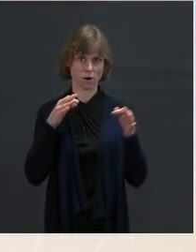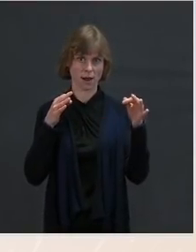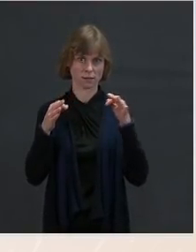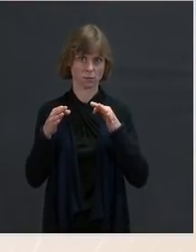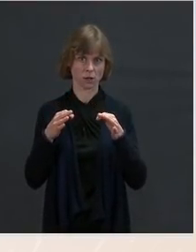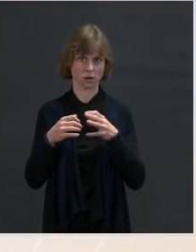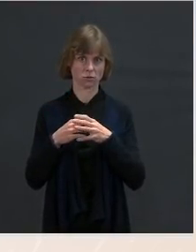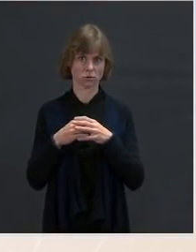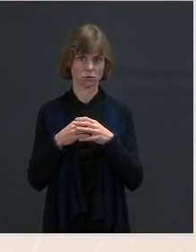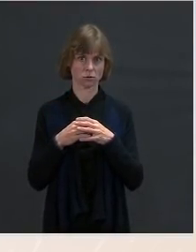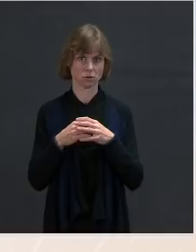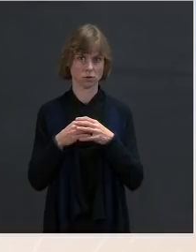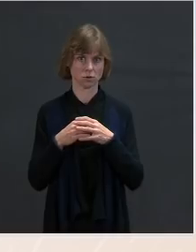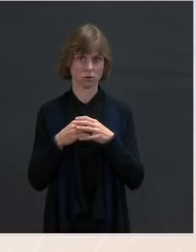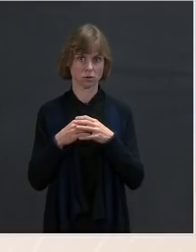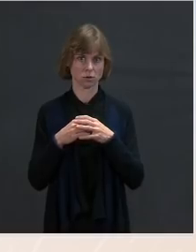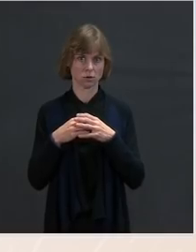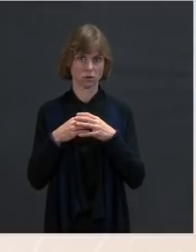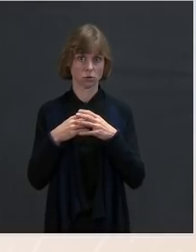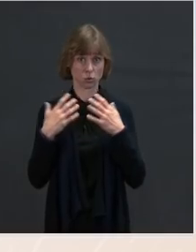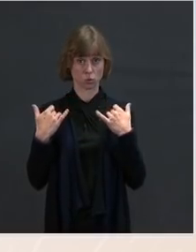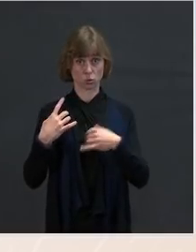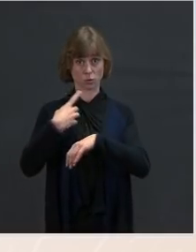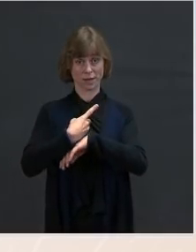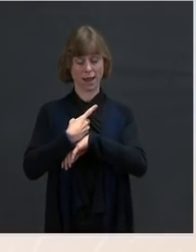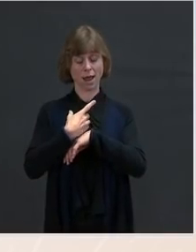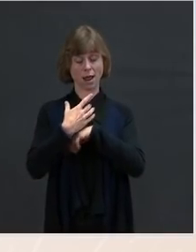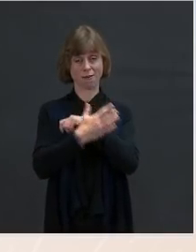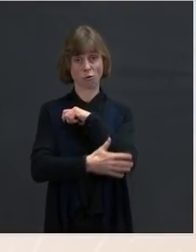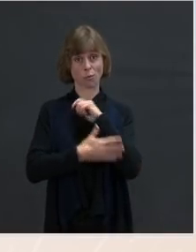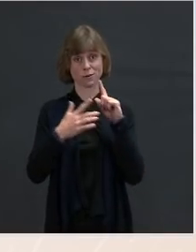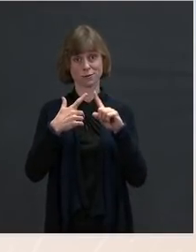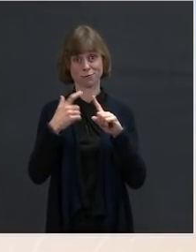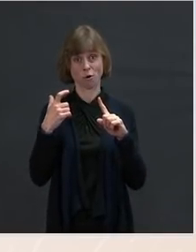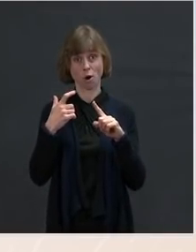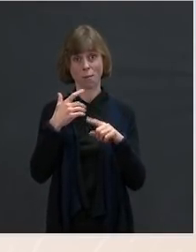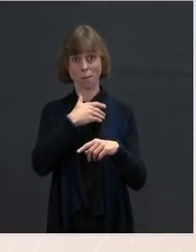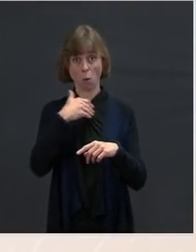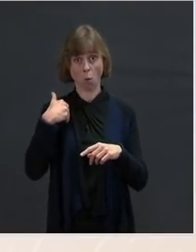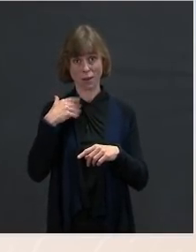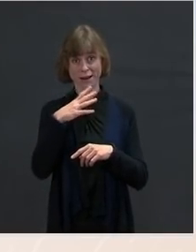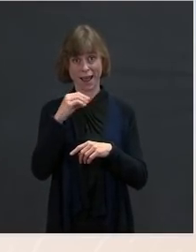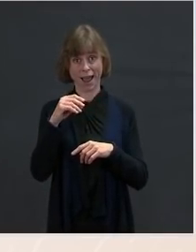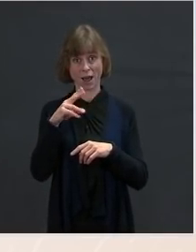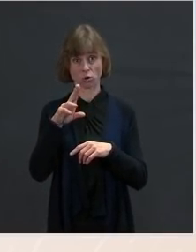And just today, foreign ministers of Poland and Ukraine urged President Trump --